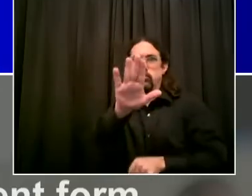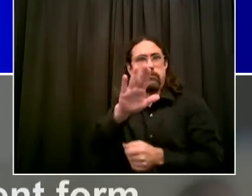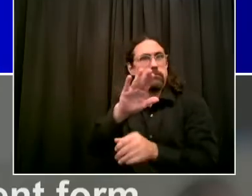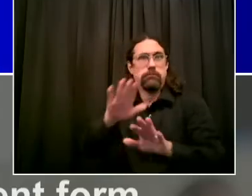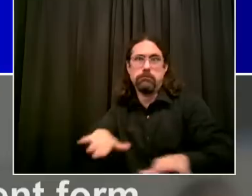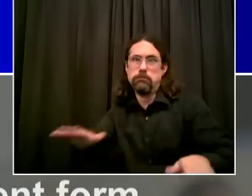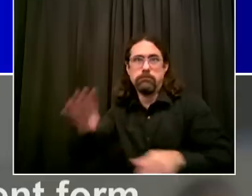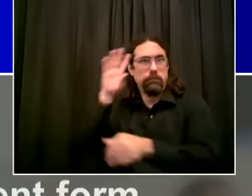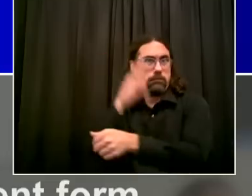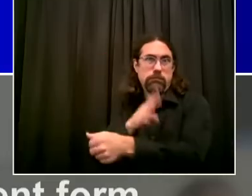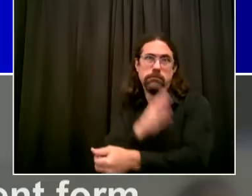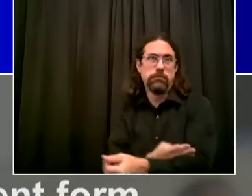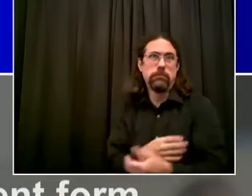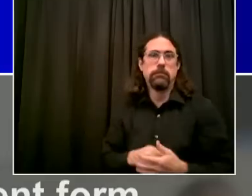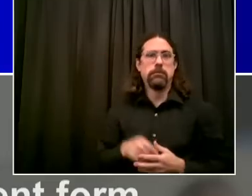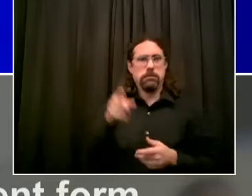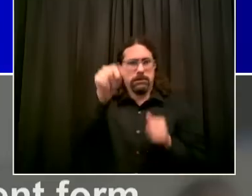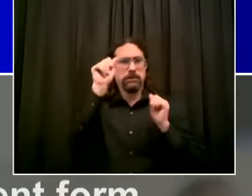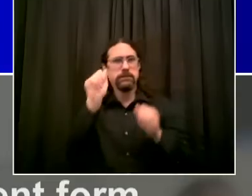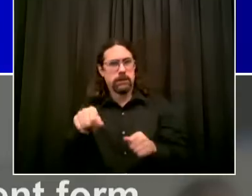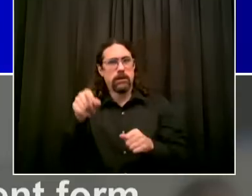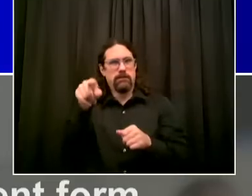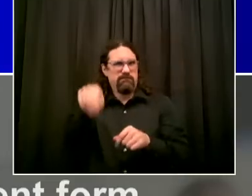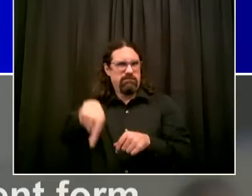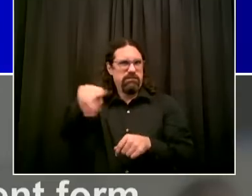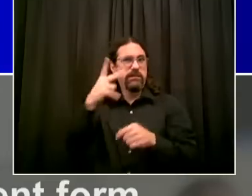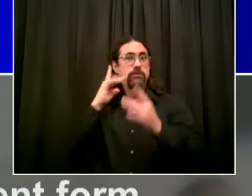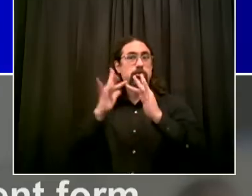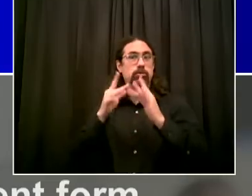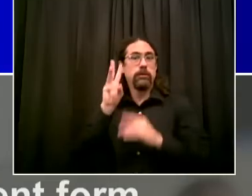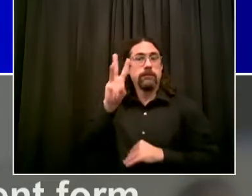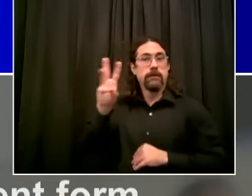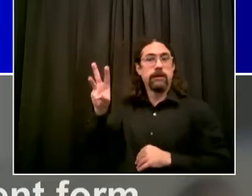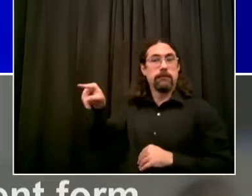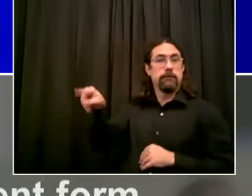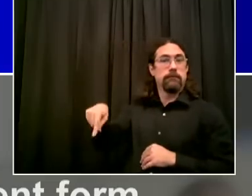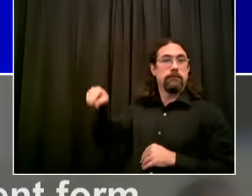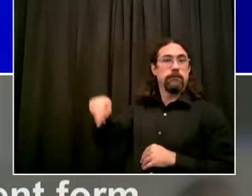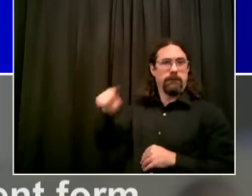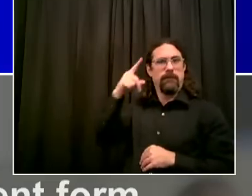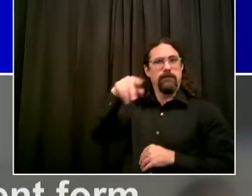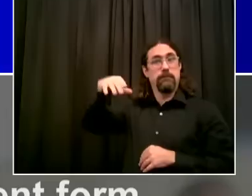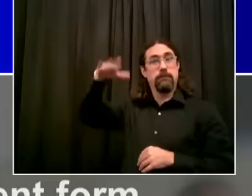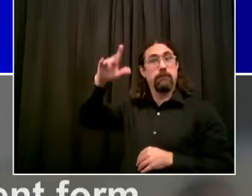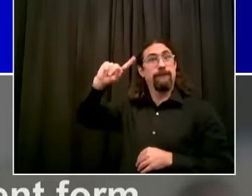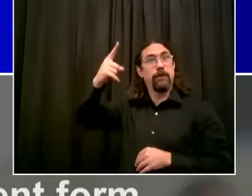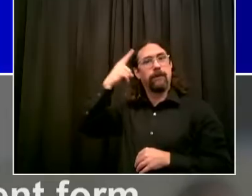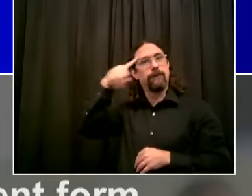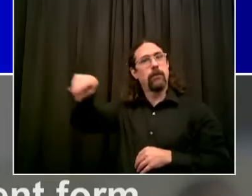YOU CAN JUST SIGN THE FORORM. THERE'S A PAPER FORM OR YOU COULD GO ONLINE.